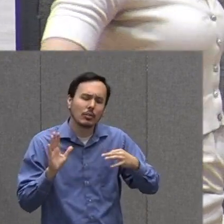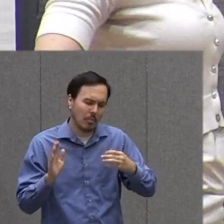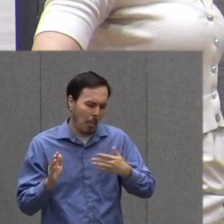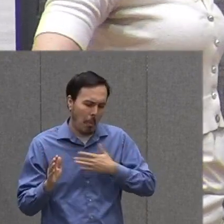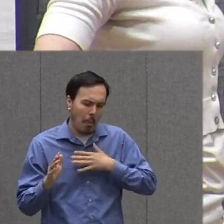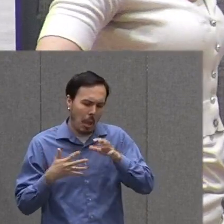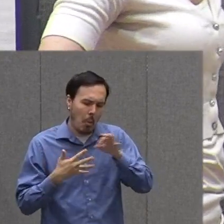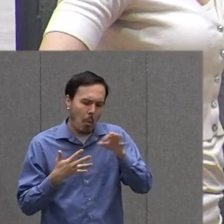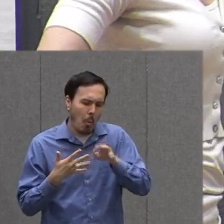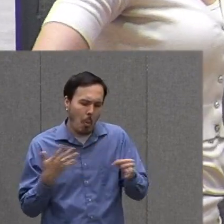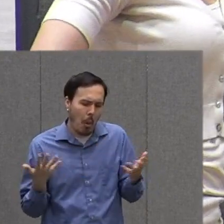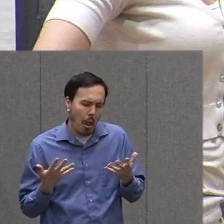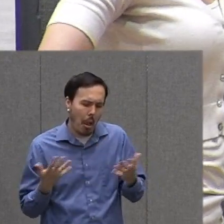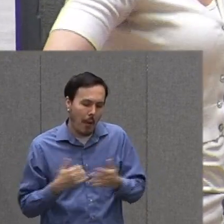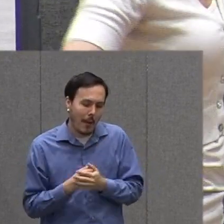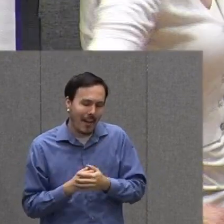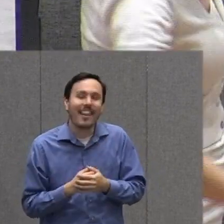I know, they will advocate.